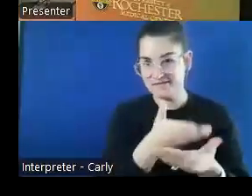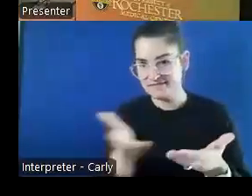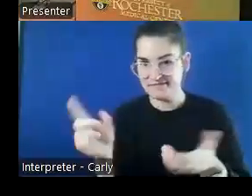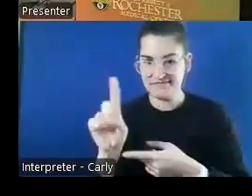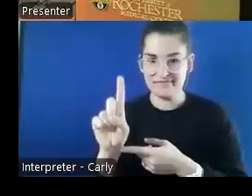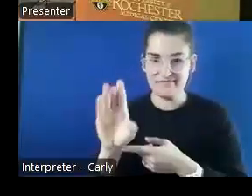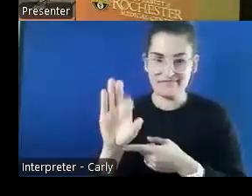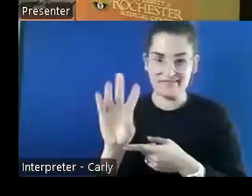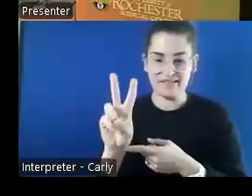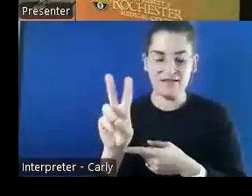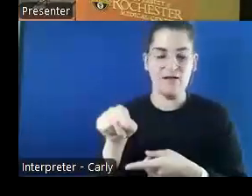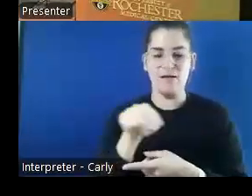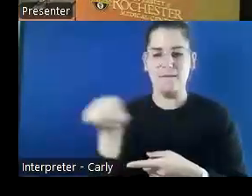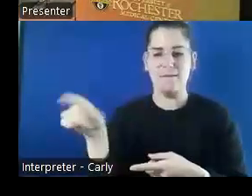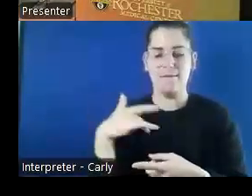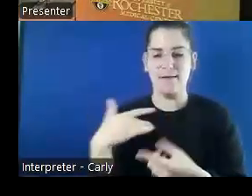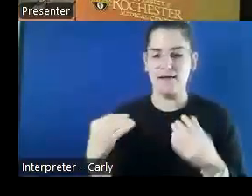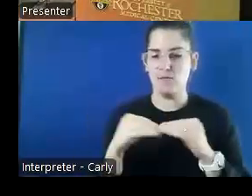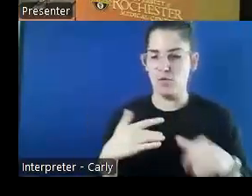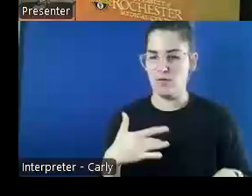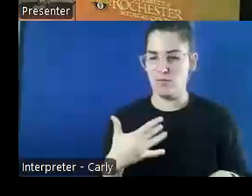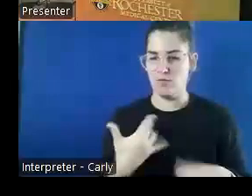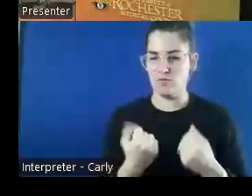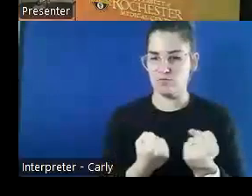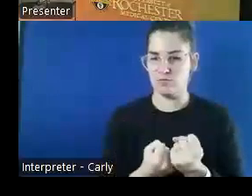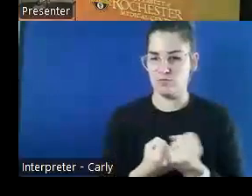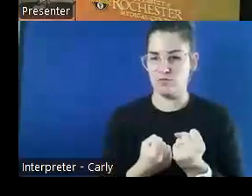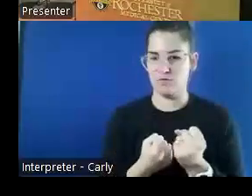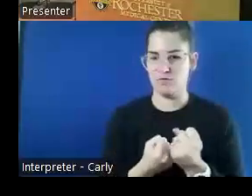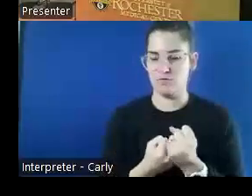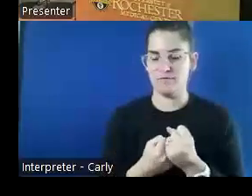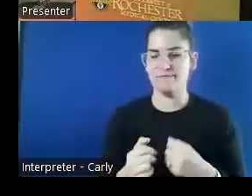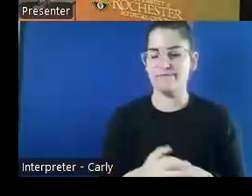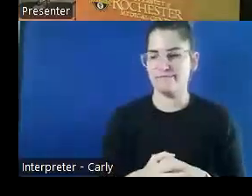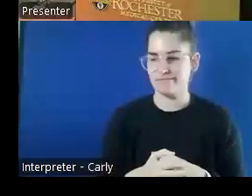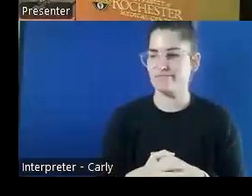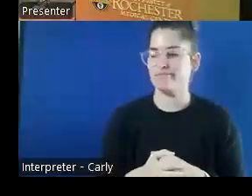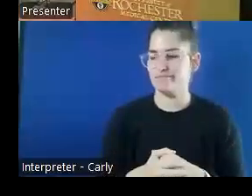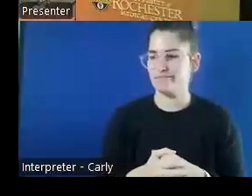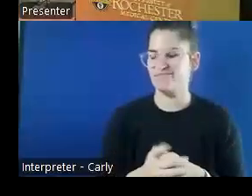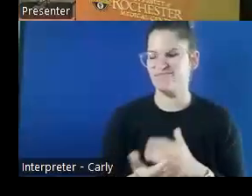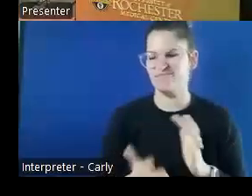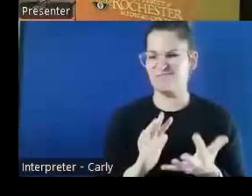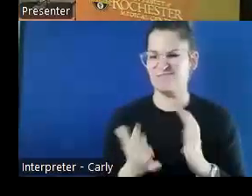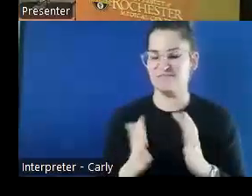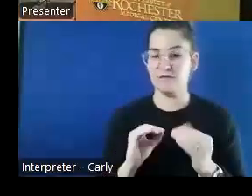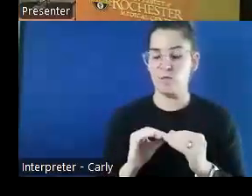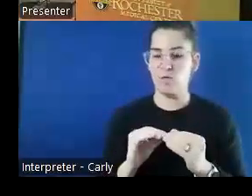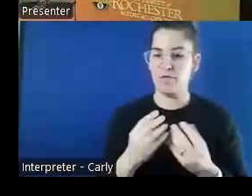need like more emotional support and need like more of a kind of compassionate approach um and I